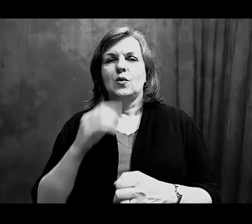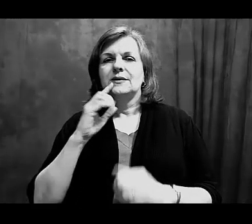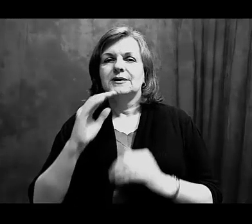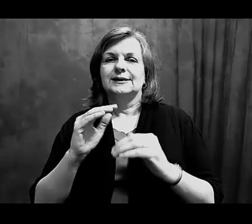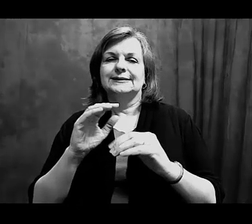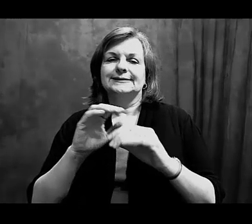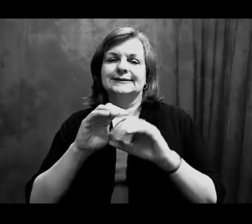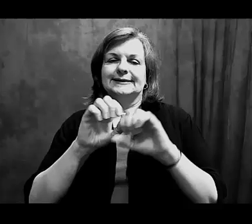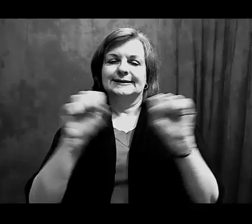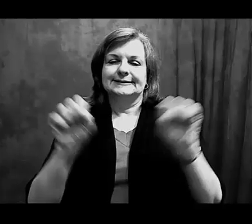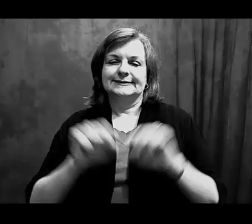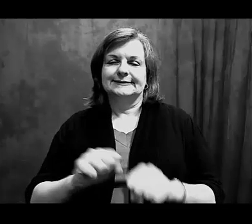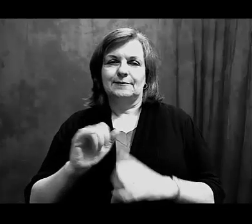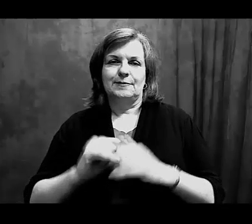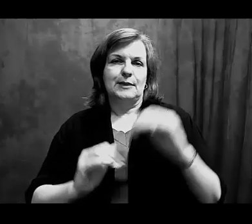including information from your brain